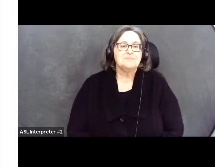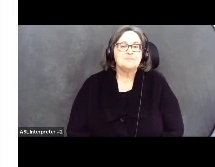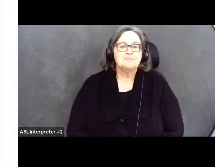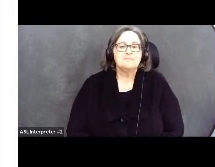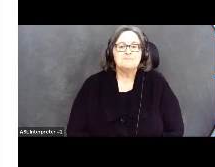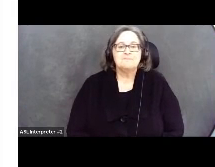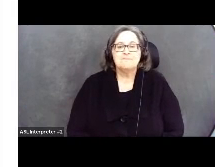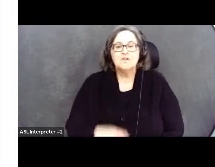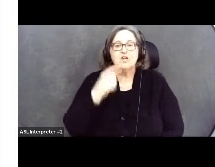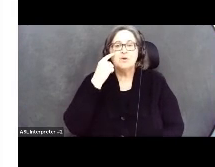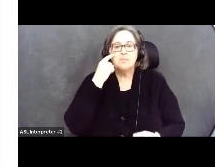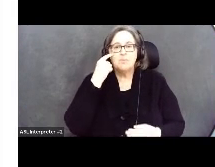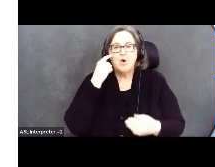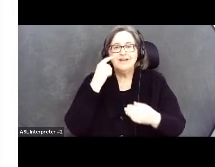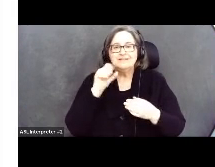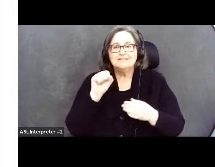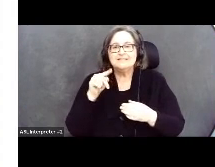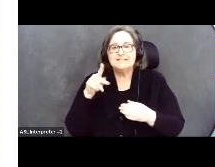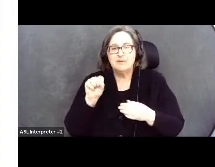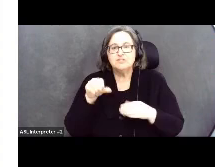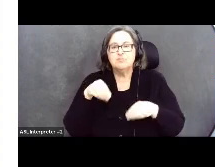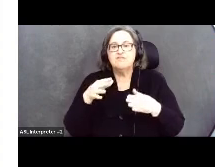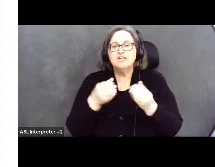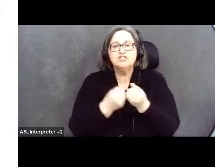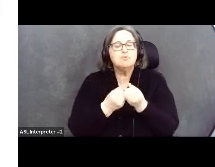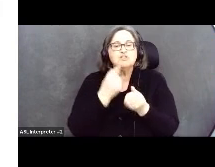BrainSTEPS provides support for all students with brain injuries.